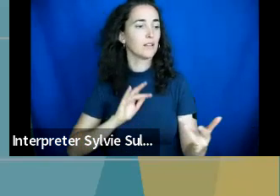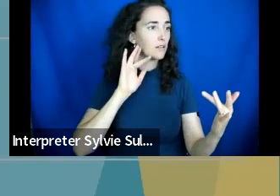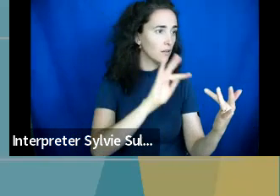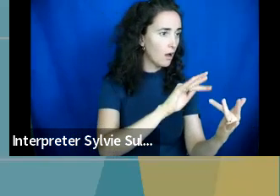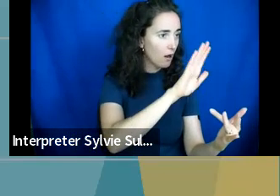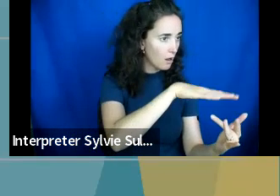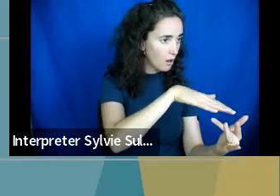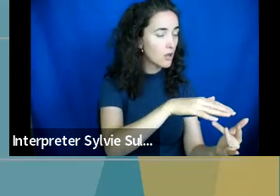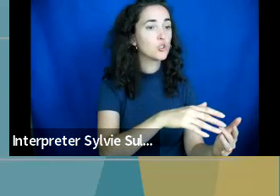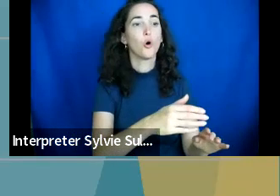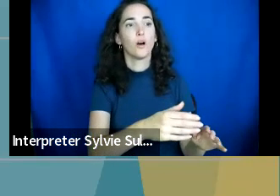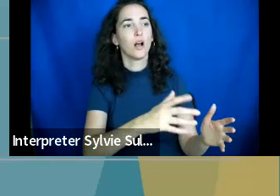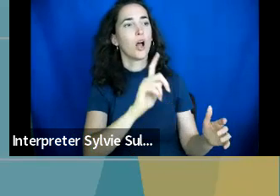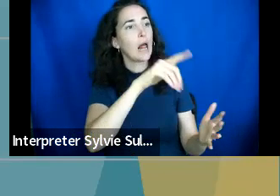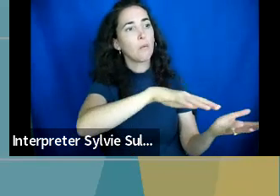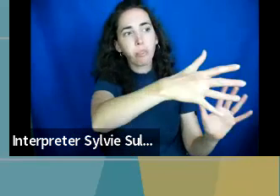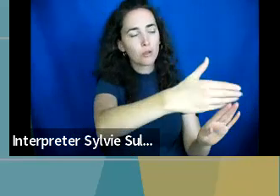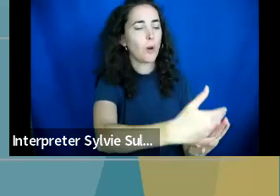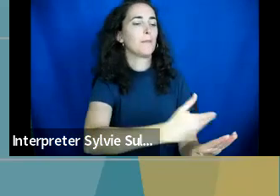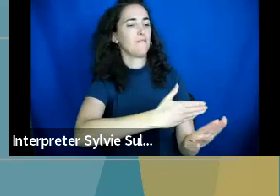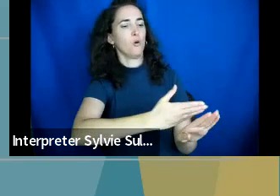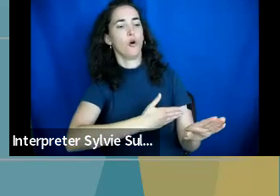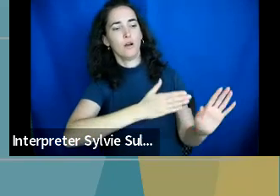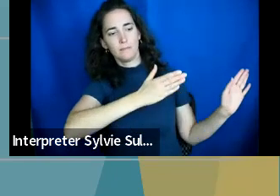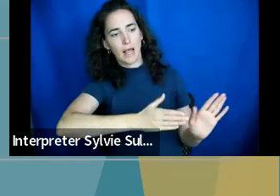To be able to be proactive on helping them find the resources.